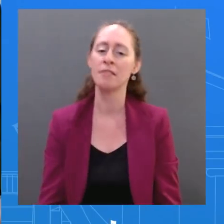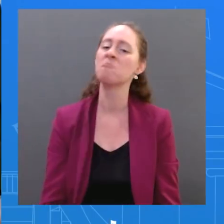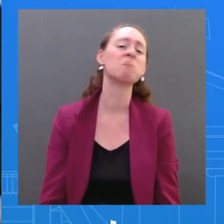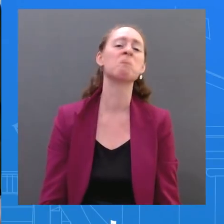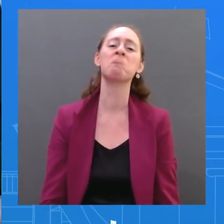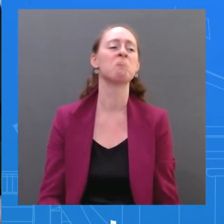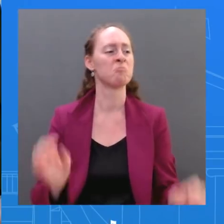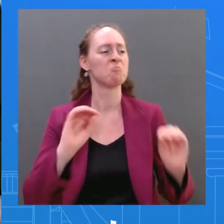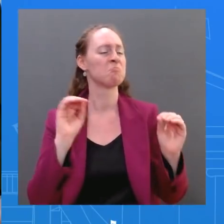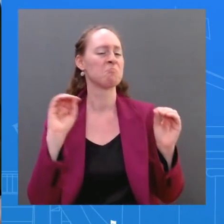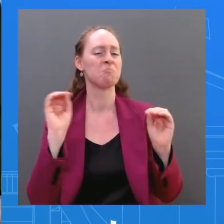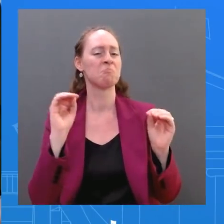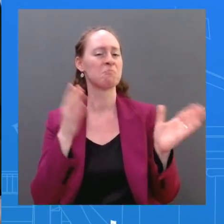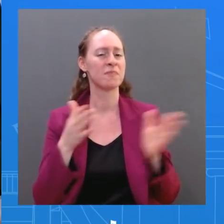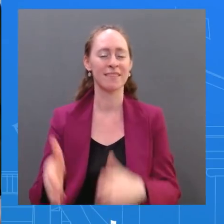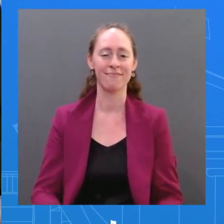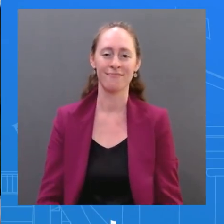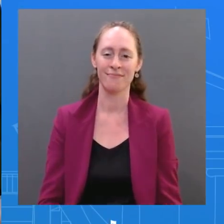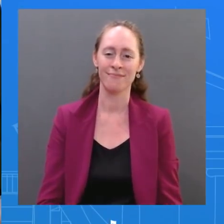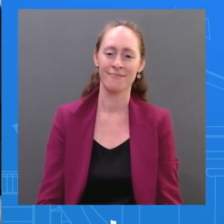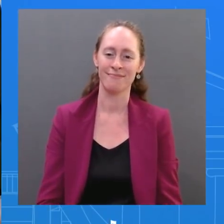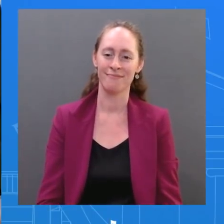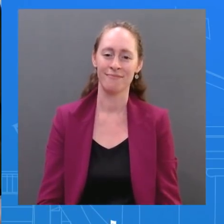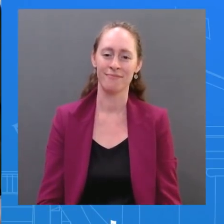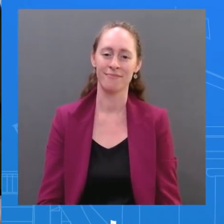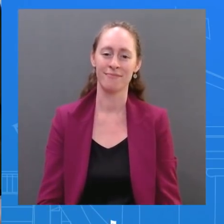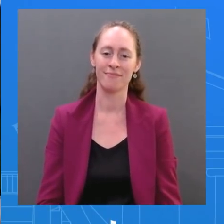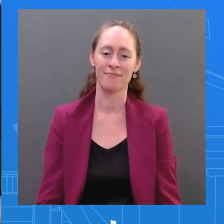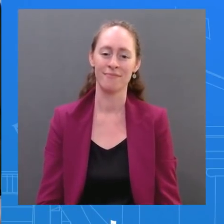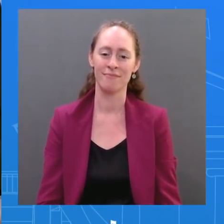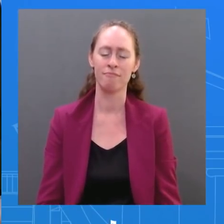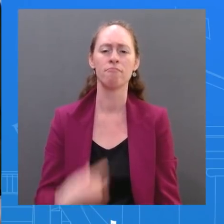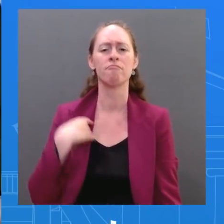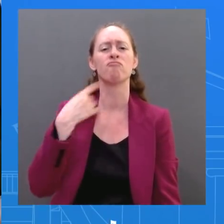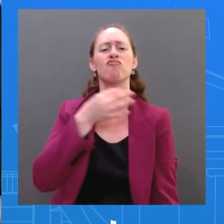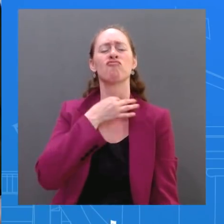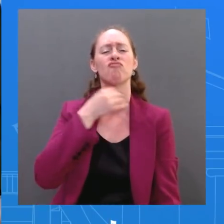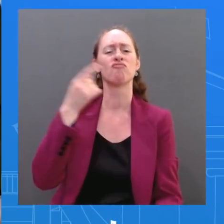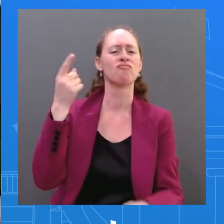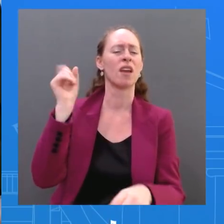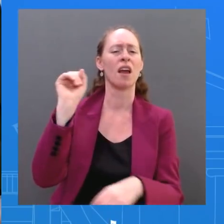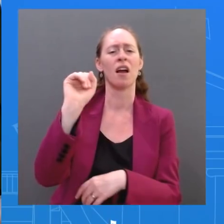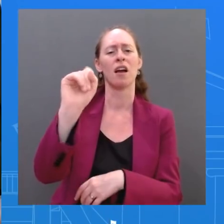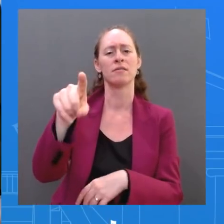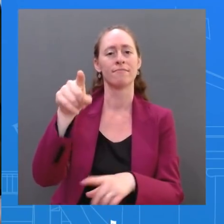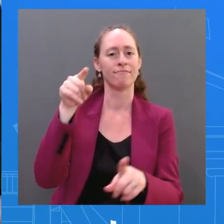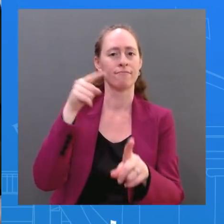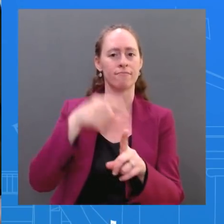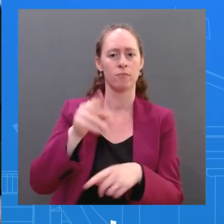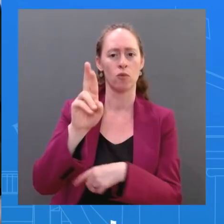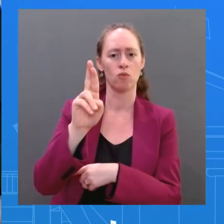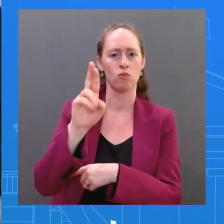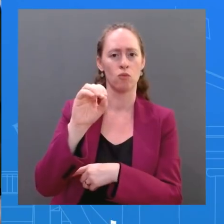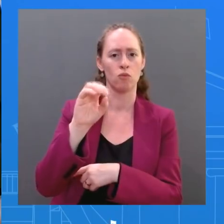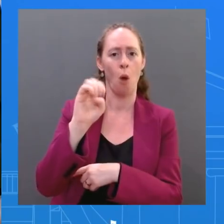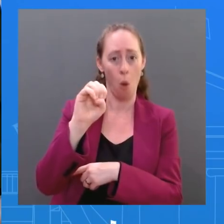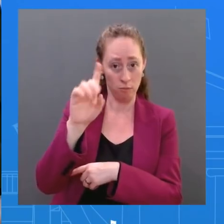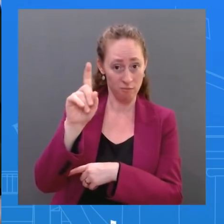We did see the President meet a bunch of governors earlier this week. And if you can talk a little bit about sort of the events,